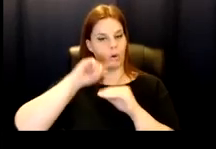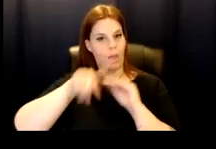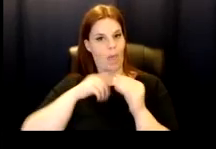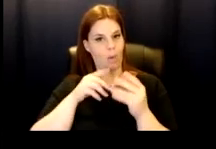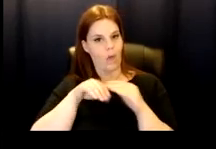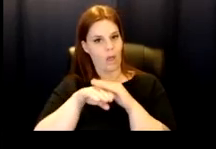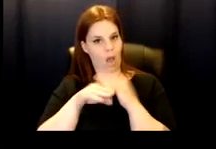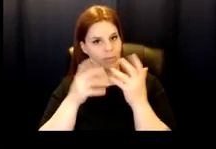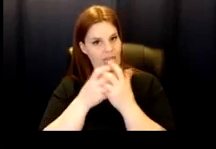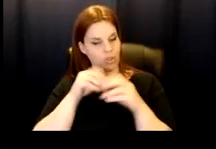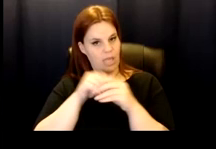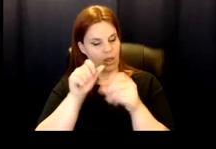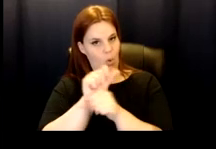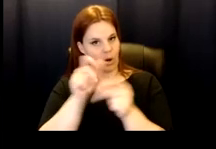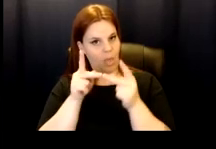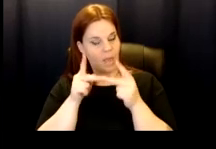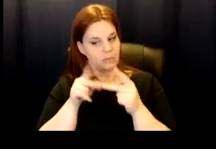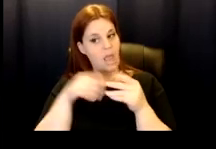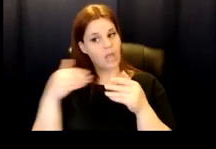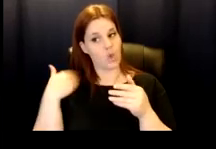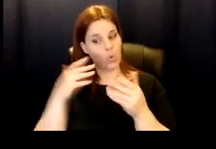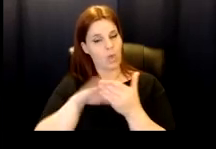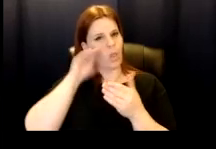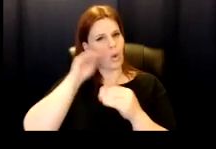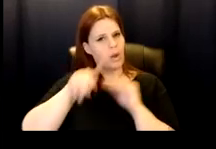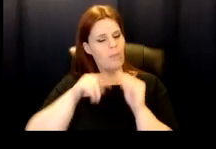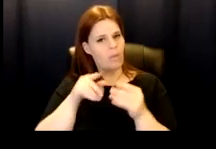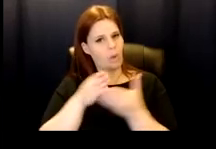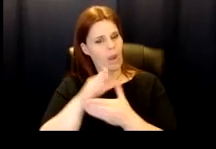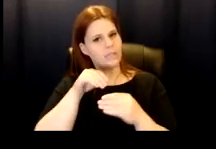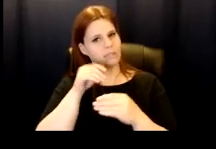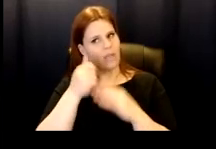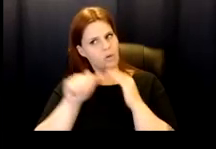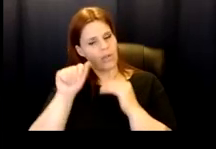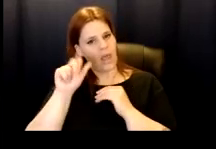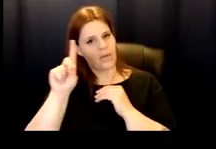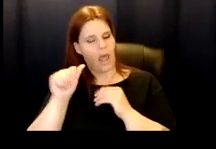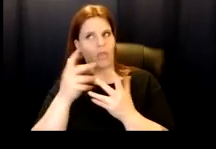learn about their rights under the ADA. There is tons of curriculum out there now, and there